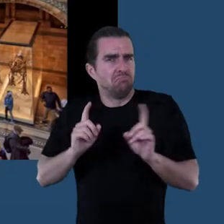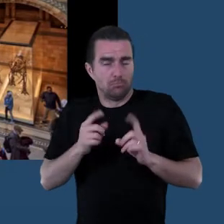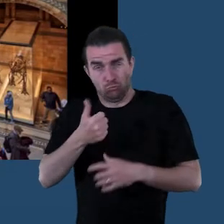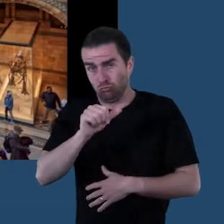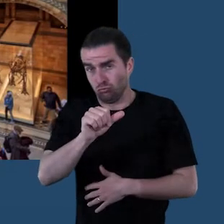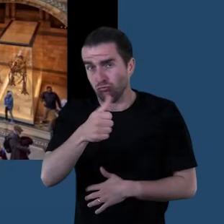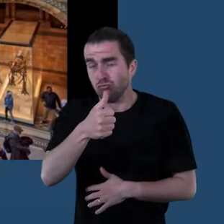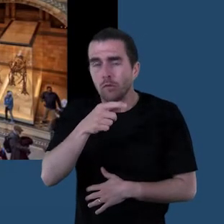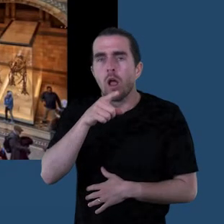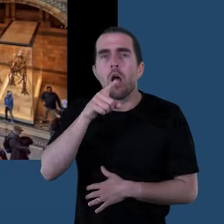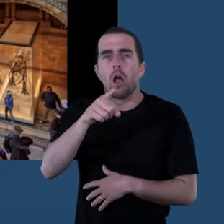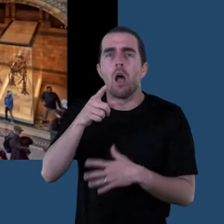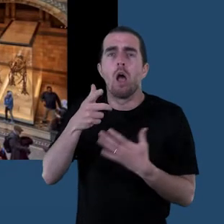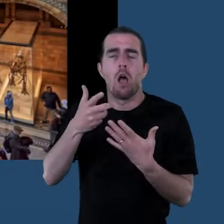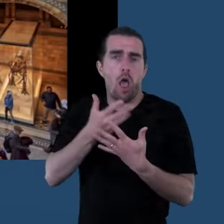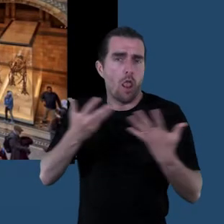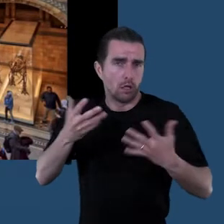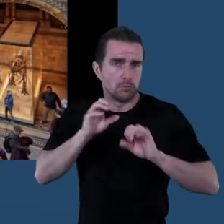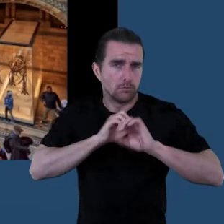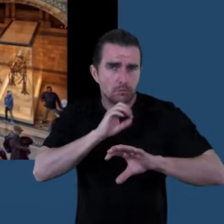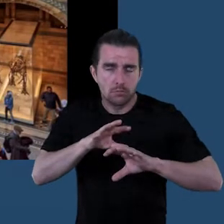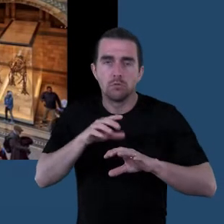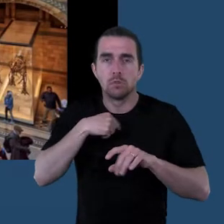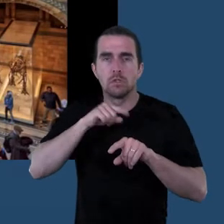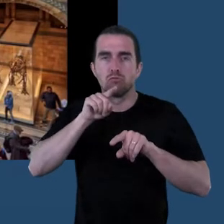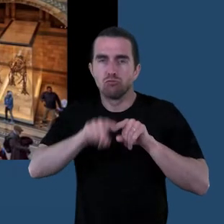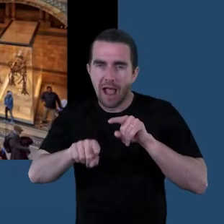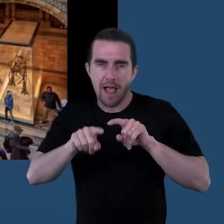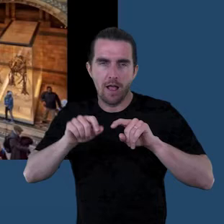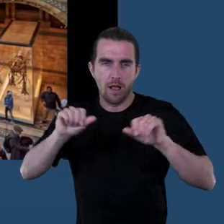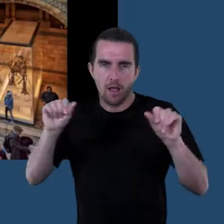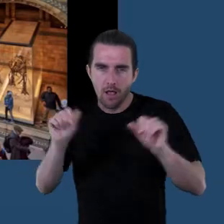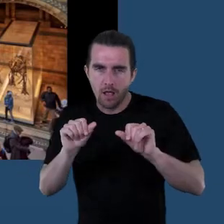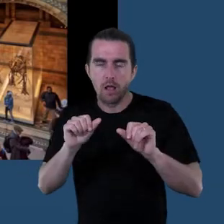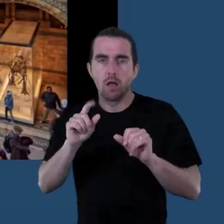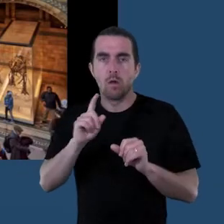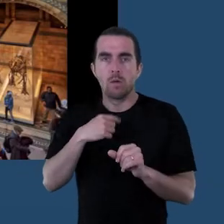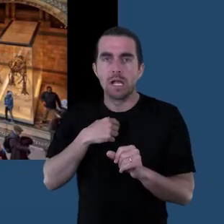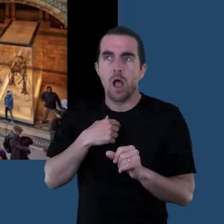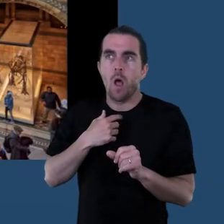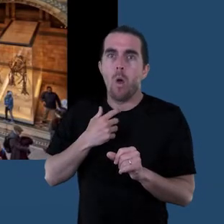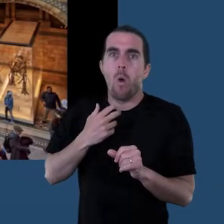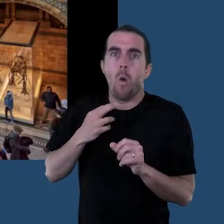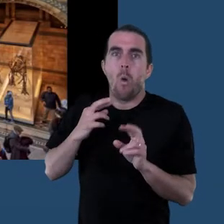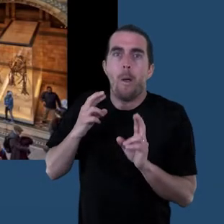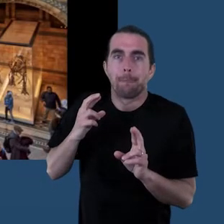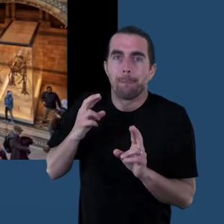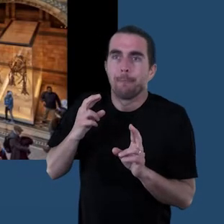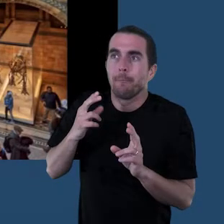Yeah. There's a lot to say, but I'll try and keep it brief. In terms of what we wanted to achieve with Hope,